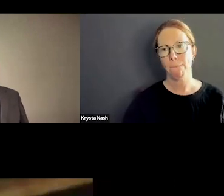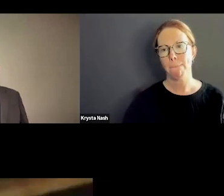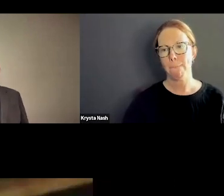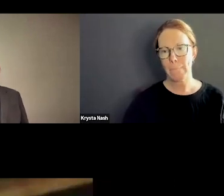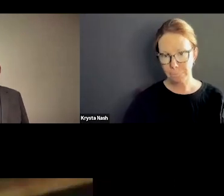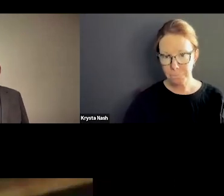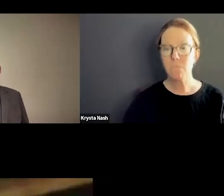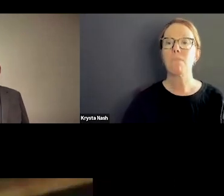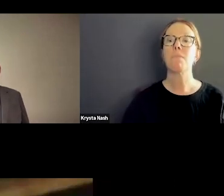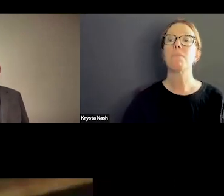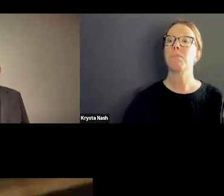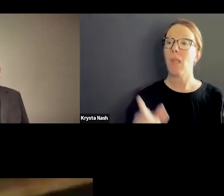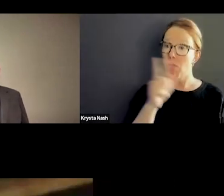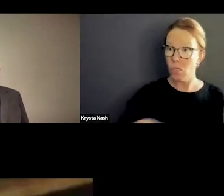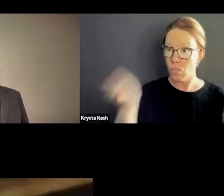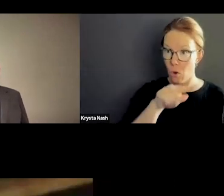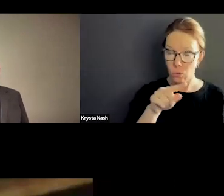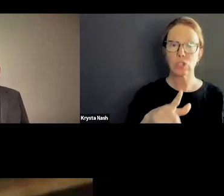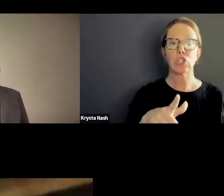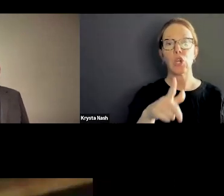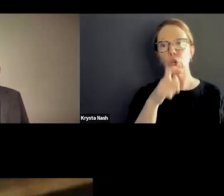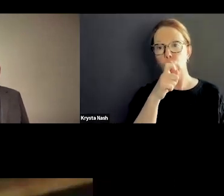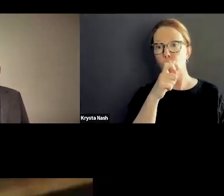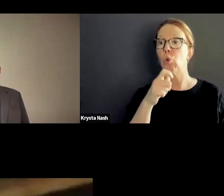But of the participants who endorsed both cannabis use and sports betting,